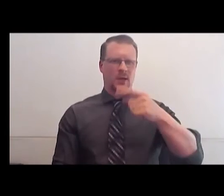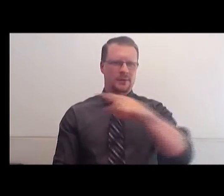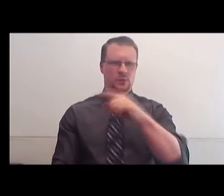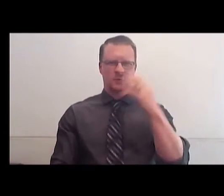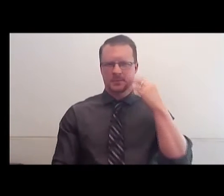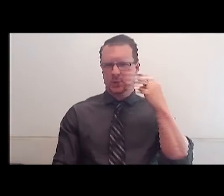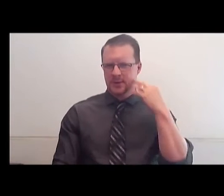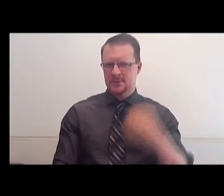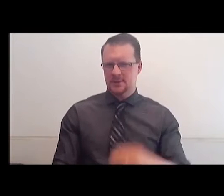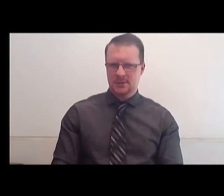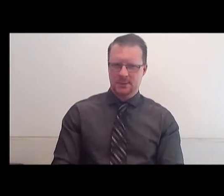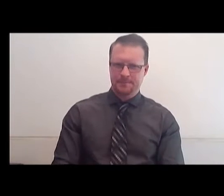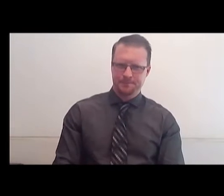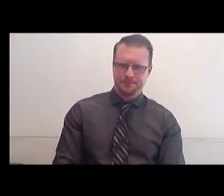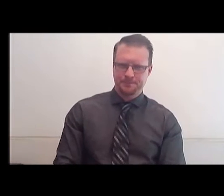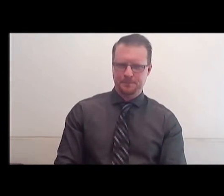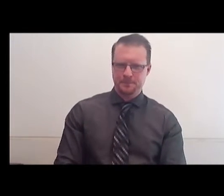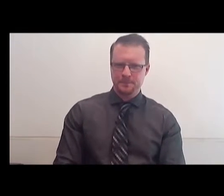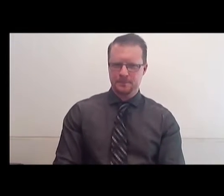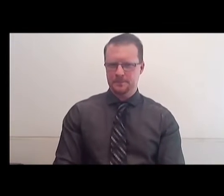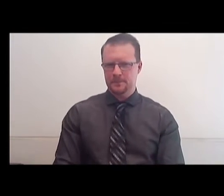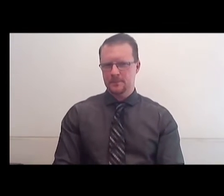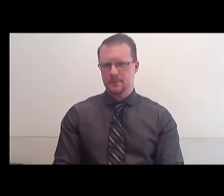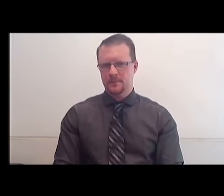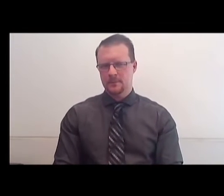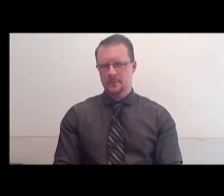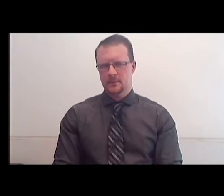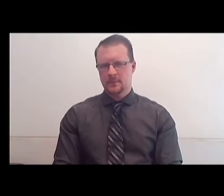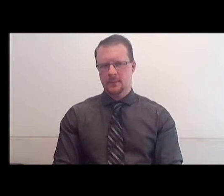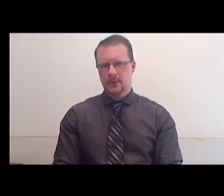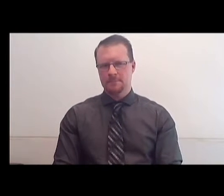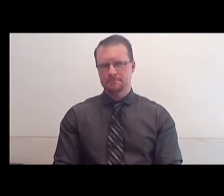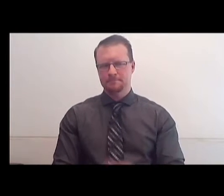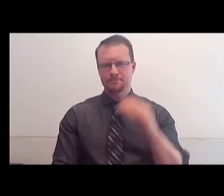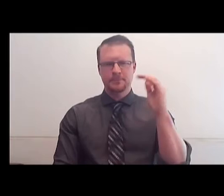We're doing qualitative analysis to better understand those experiences.